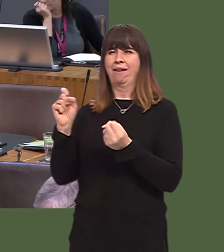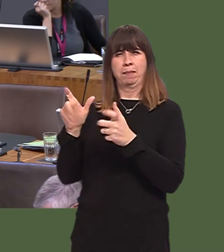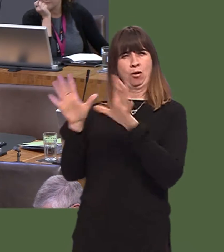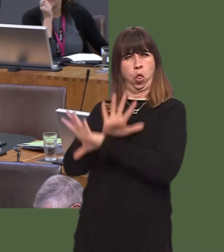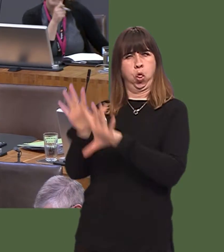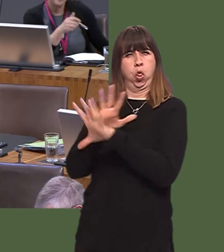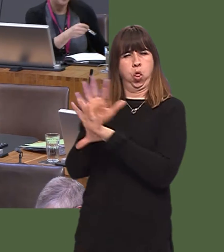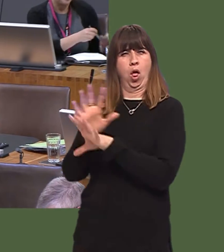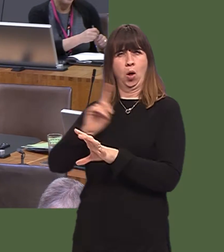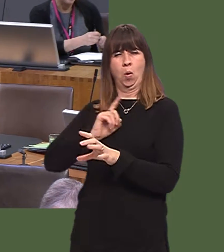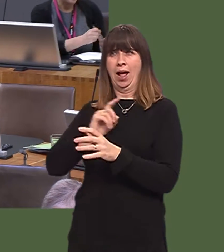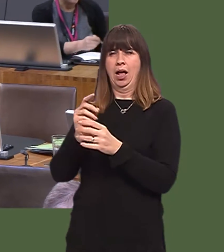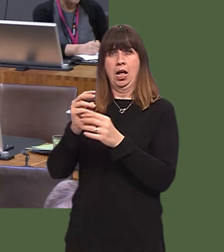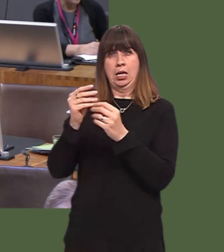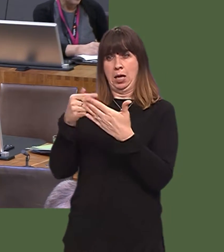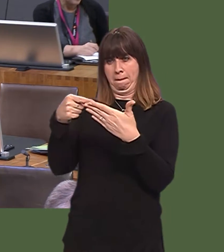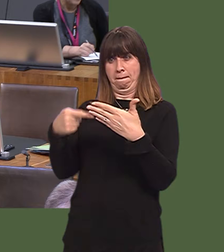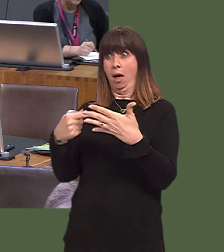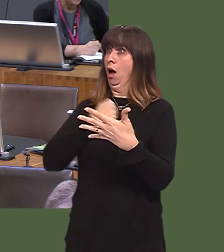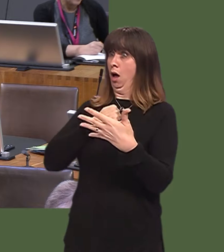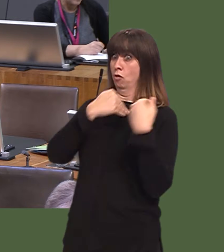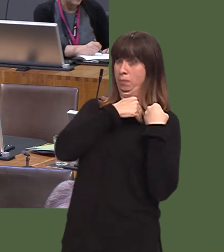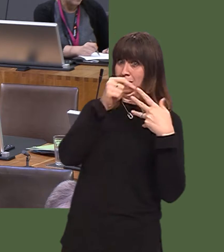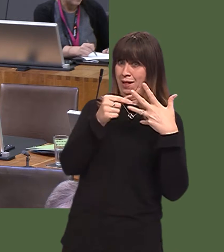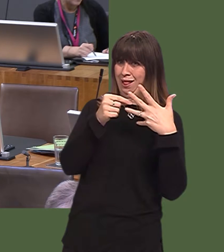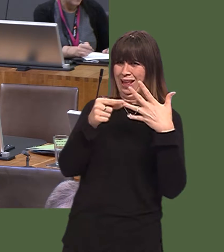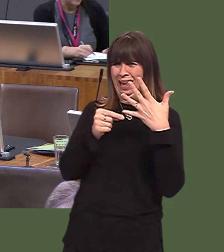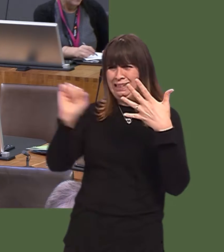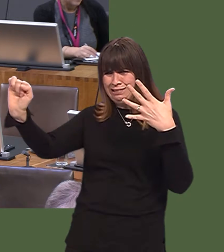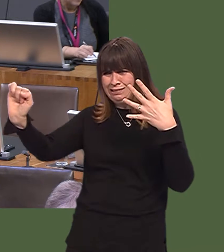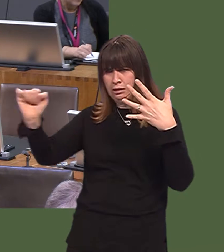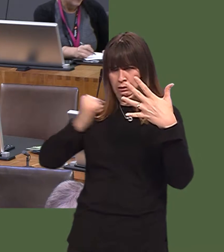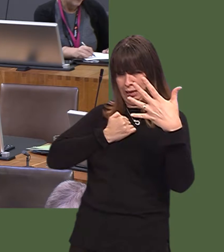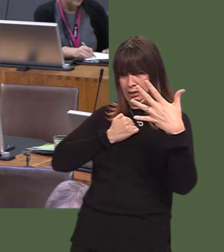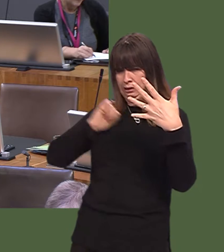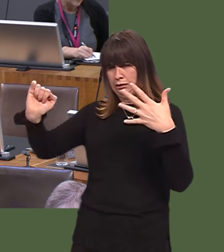of a mishmash, because some of the pillars are actually devolvedótheyíre not the responsibility of the UK Government.